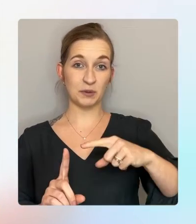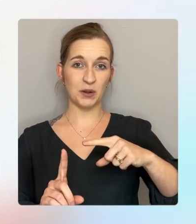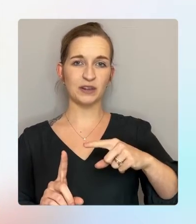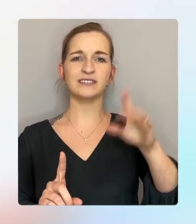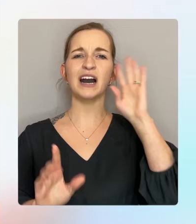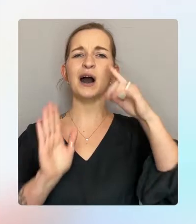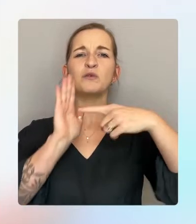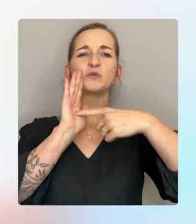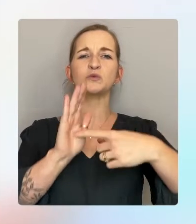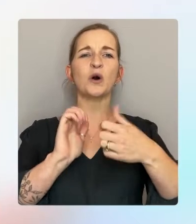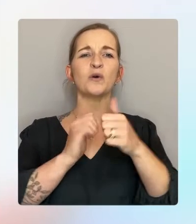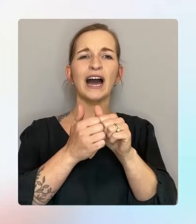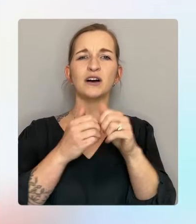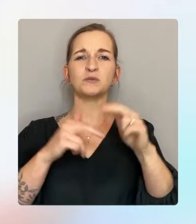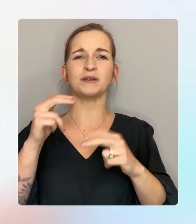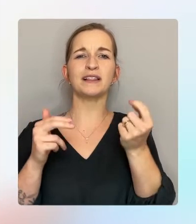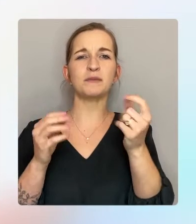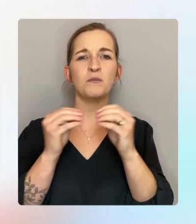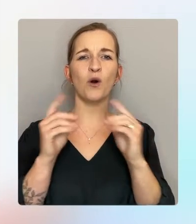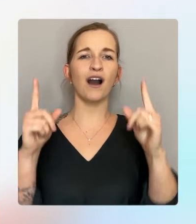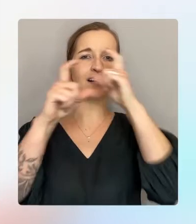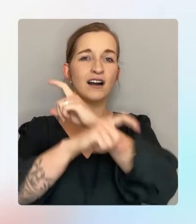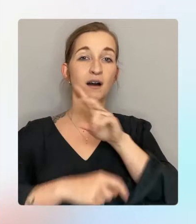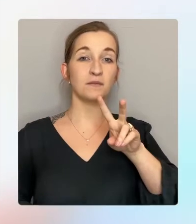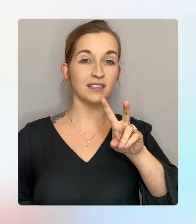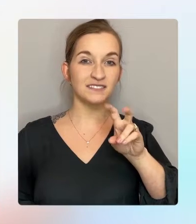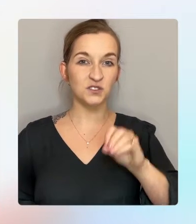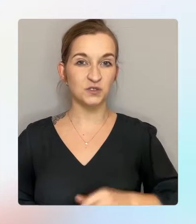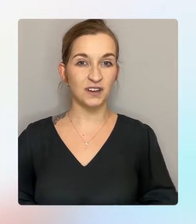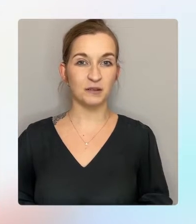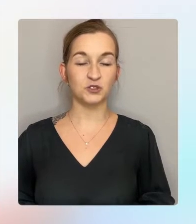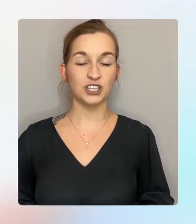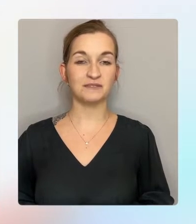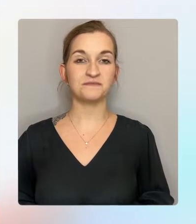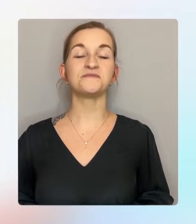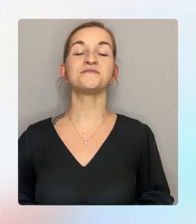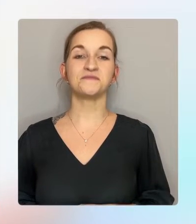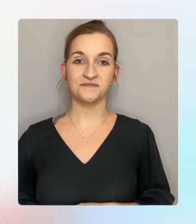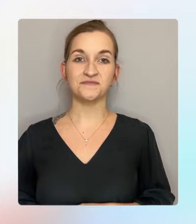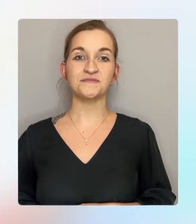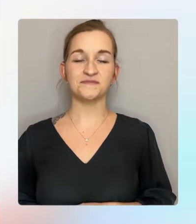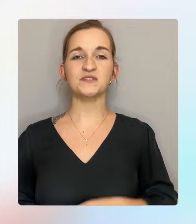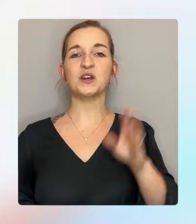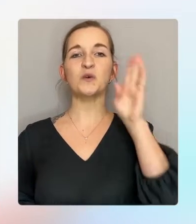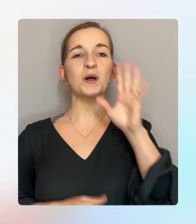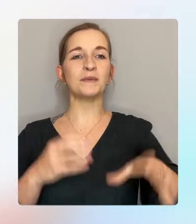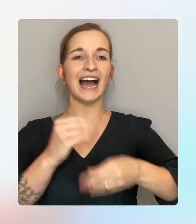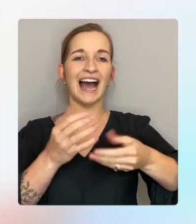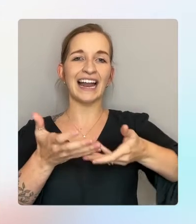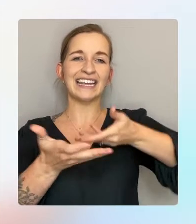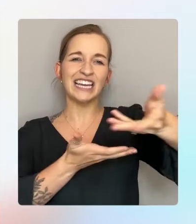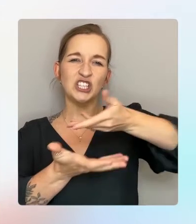a slightly more complex and dynamic virtual object. That is, we'll be adding interactivity and animations